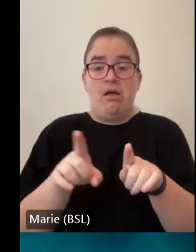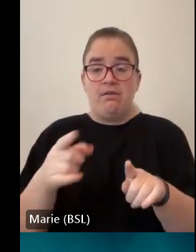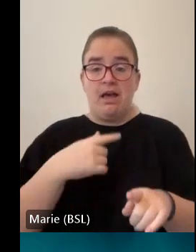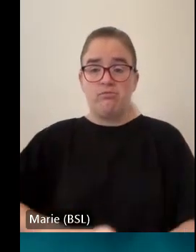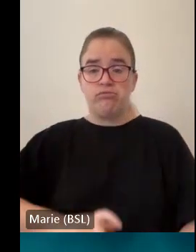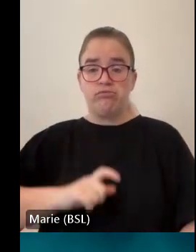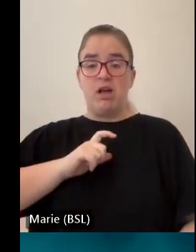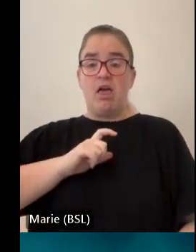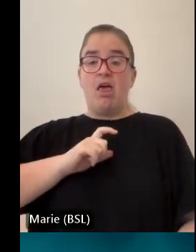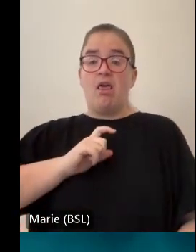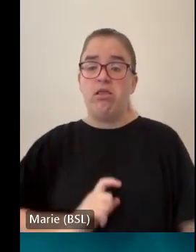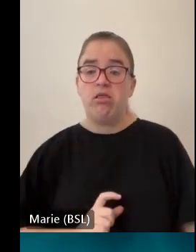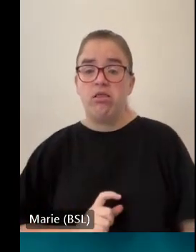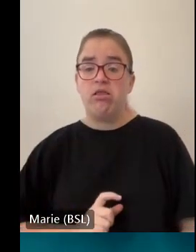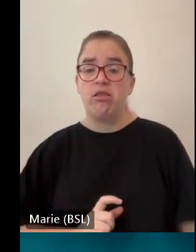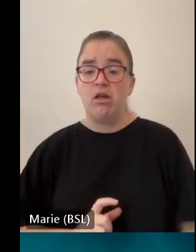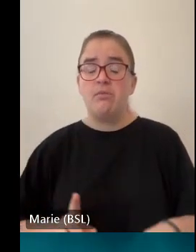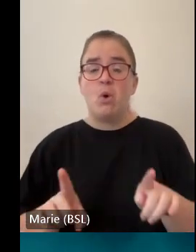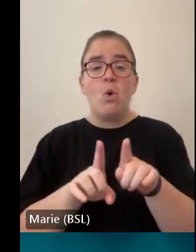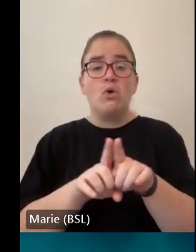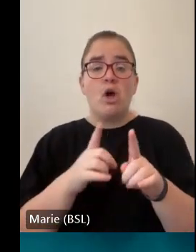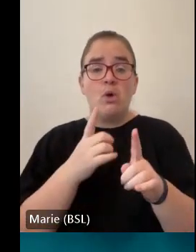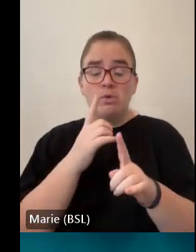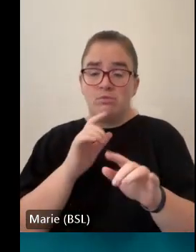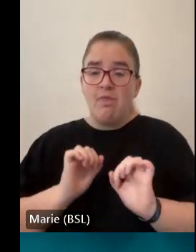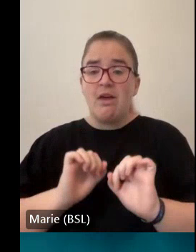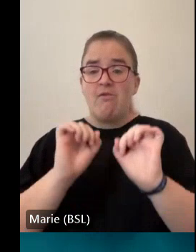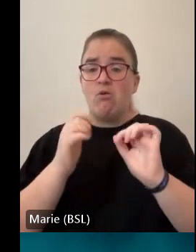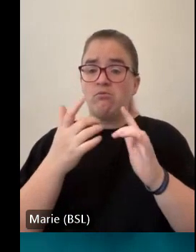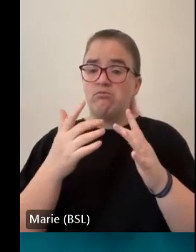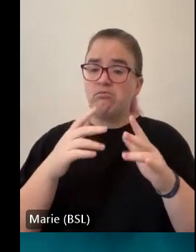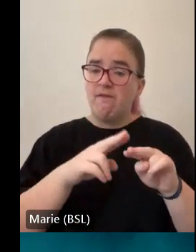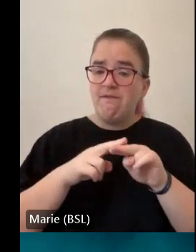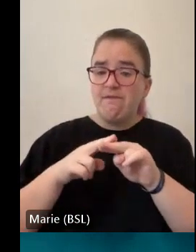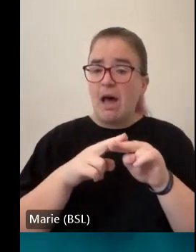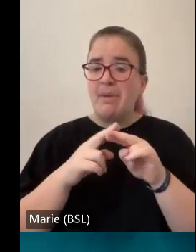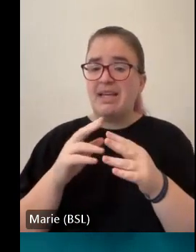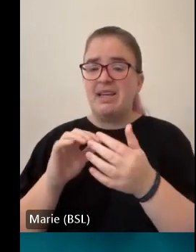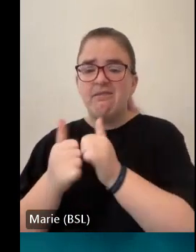confidence and sadly sometimes lost contact with their own friends and family as a result of it.